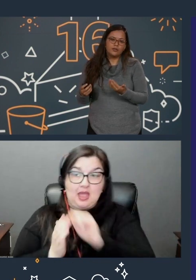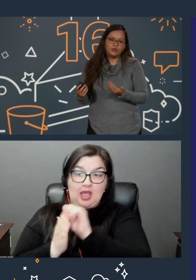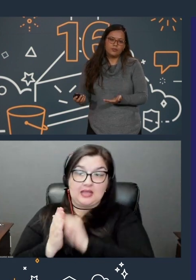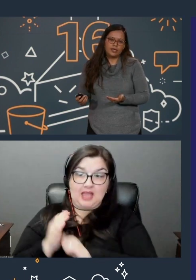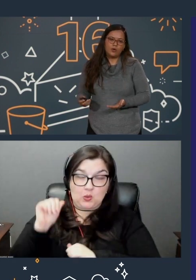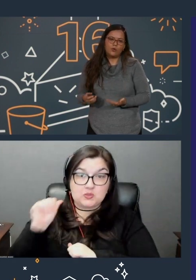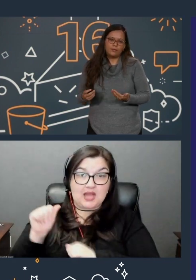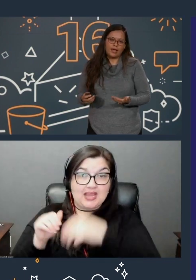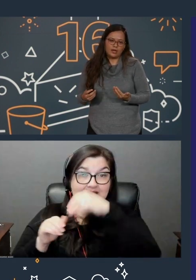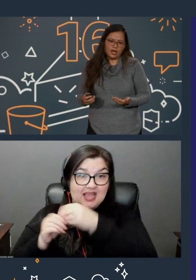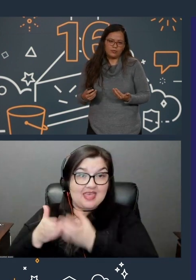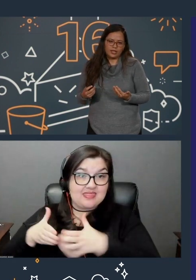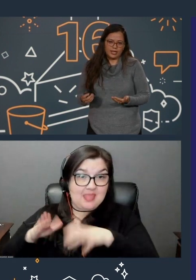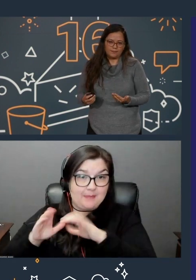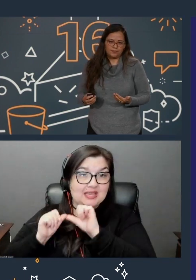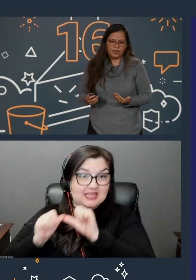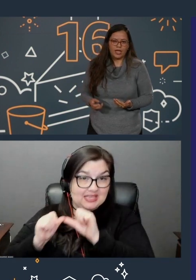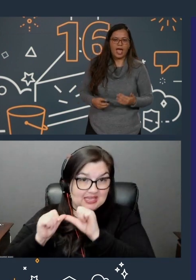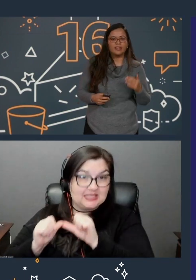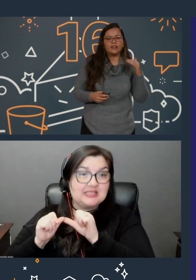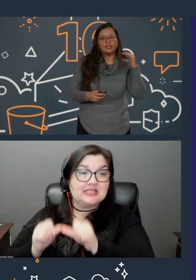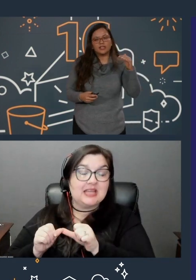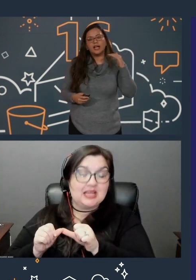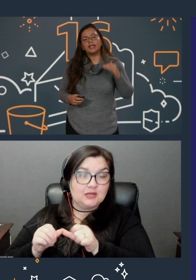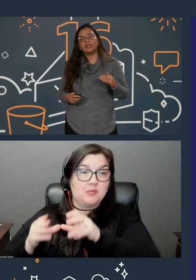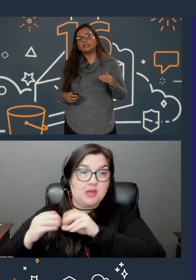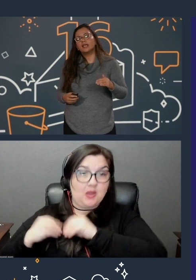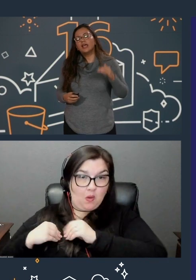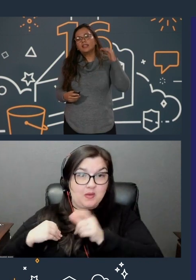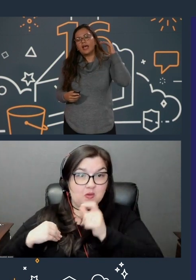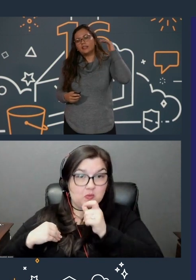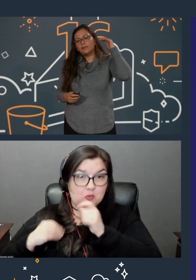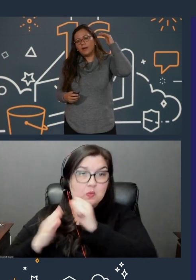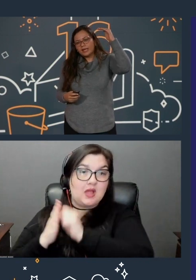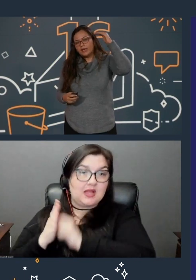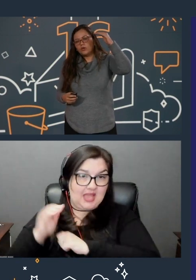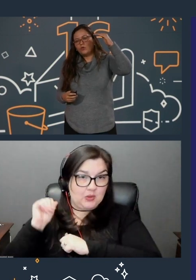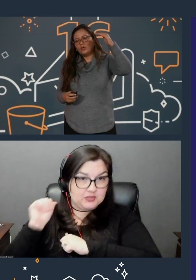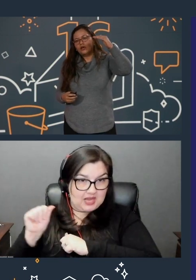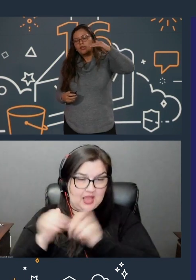continue to be owned by account A. And the result is that the bucket owner